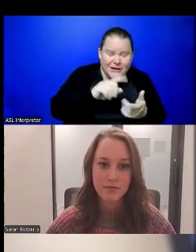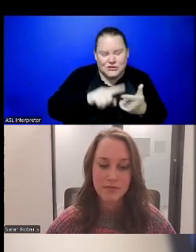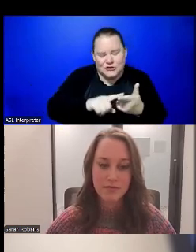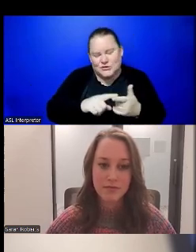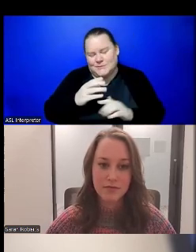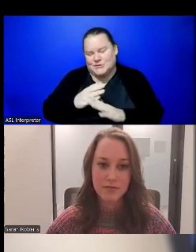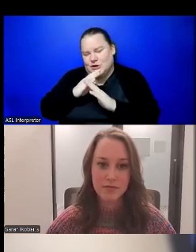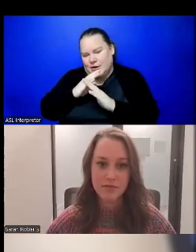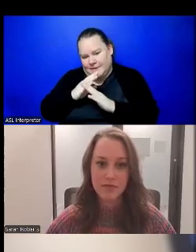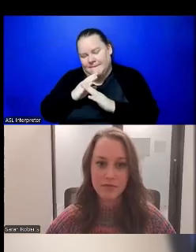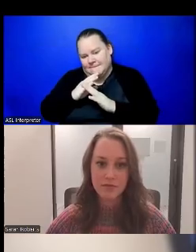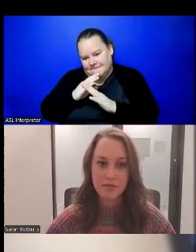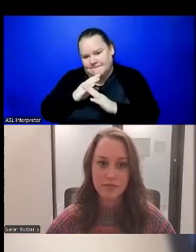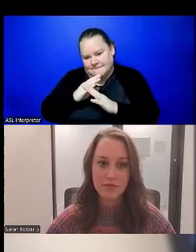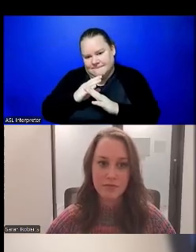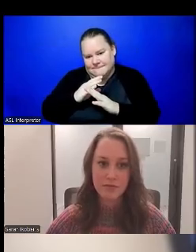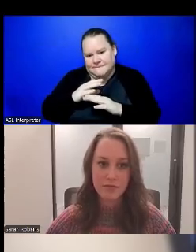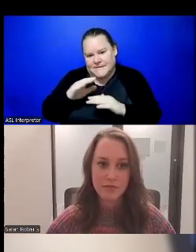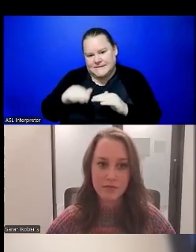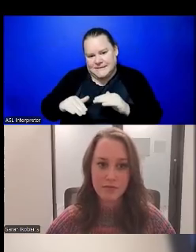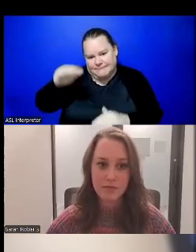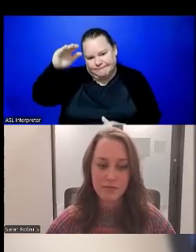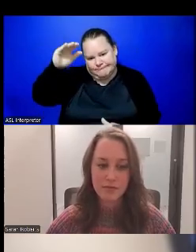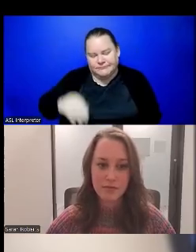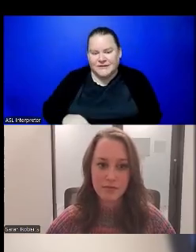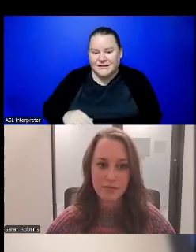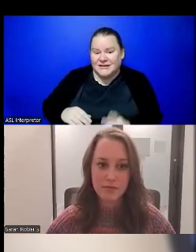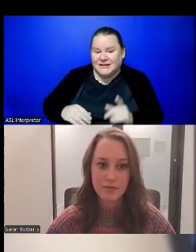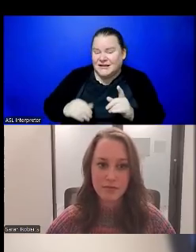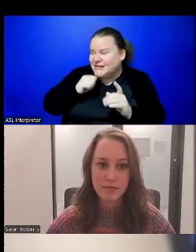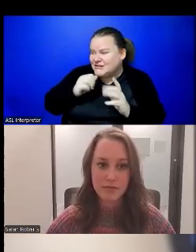older. And there's not a whole lot you can do for central sleep